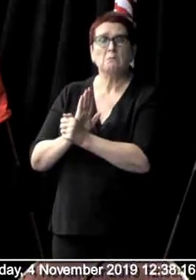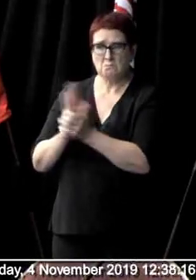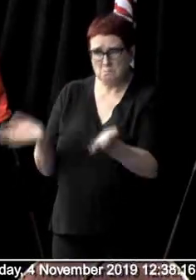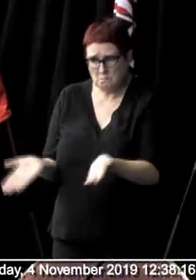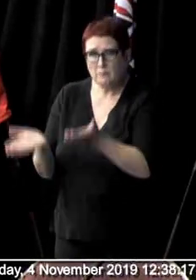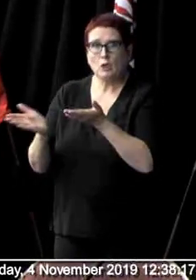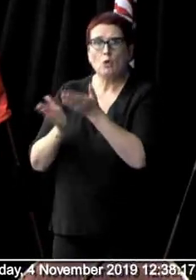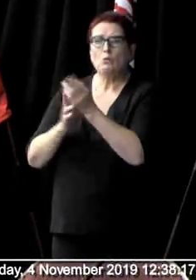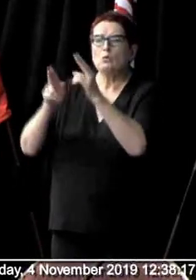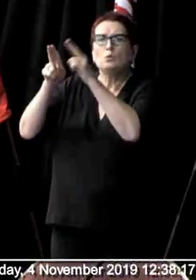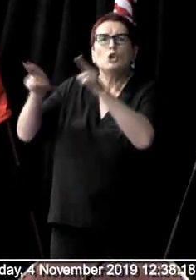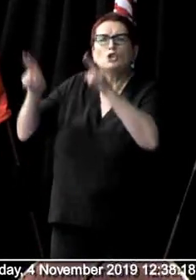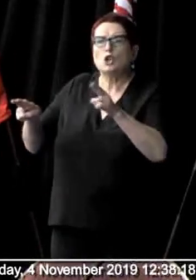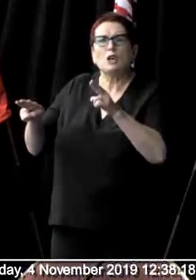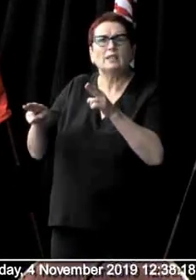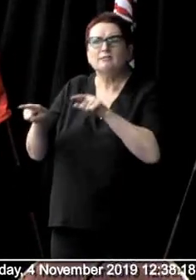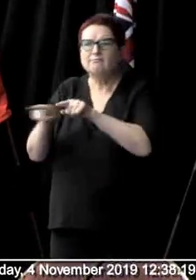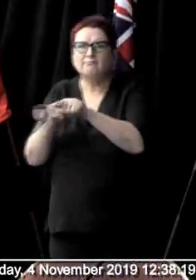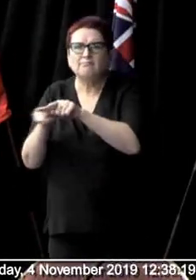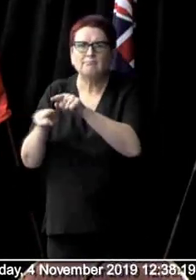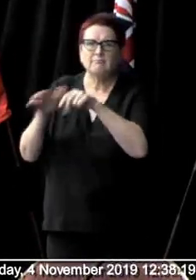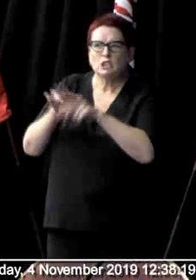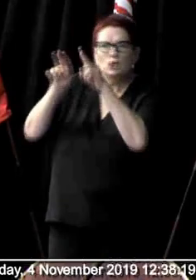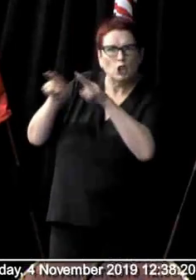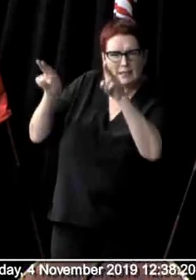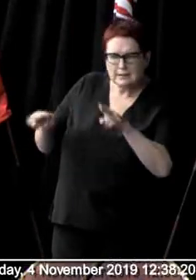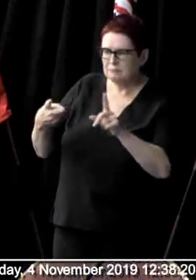circus classes, and the second one was volunteering.